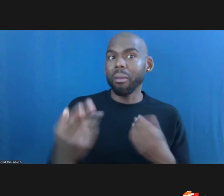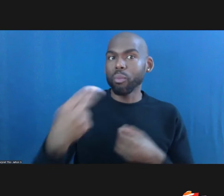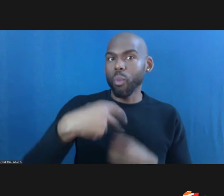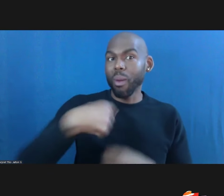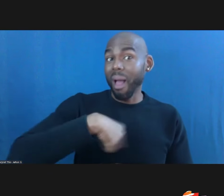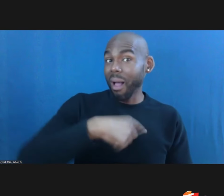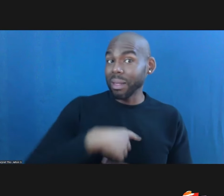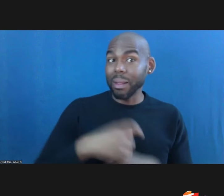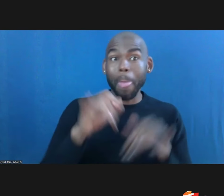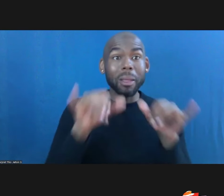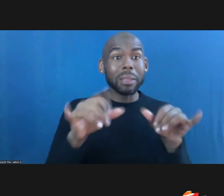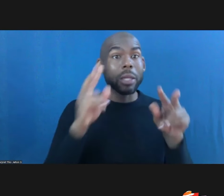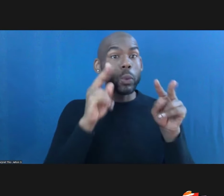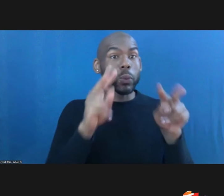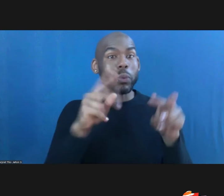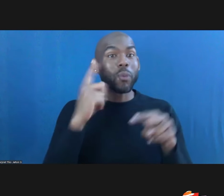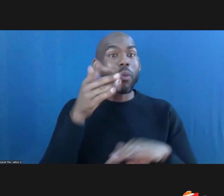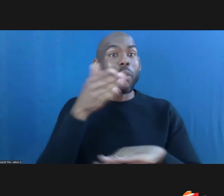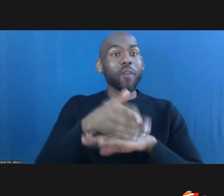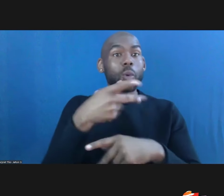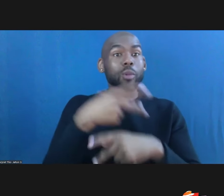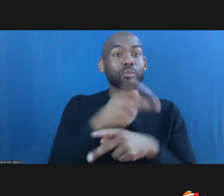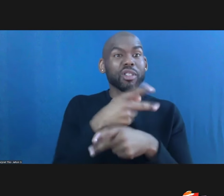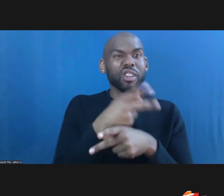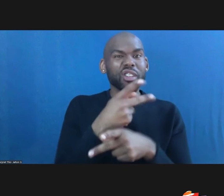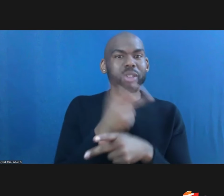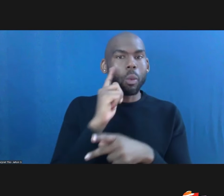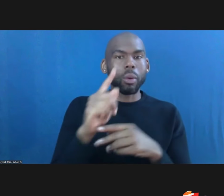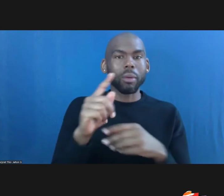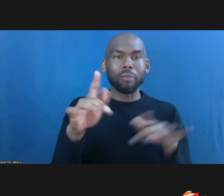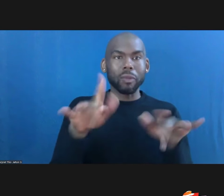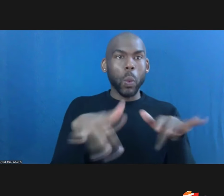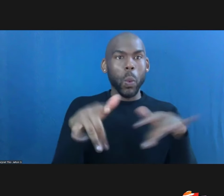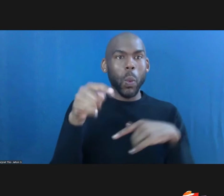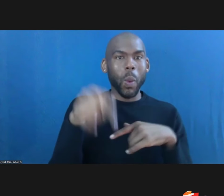Please stay tuned for the post production of this video. It should be out within the